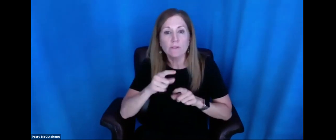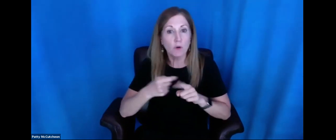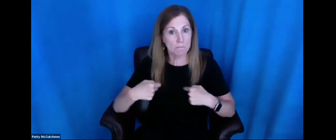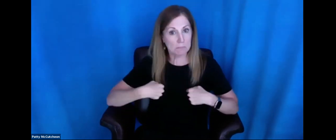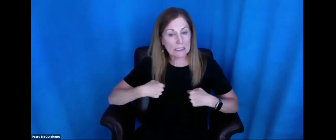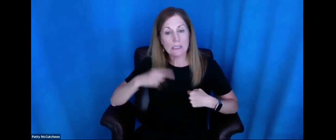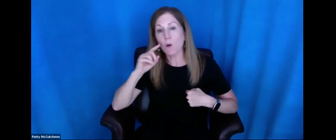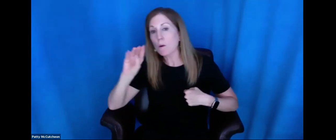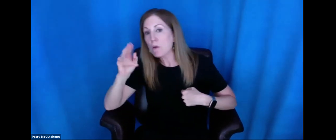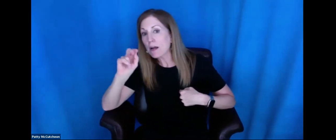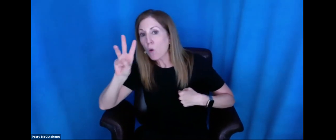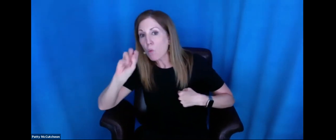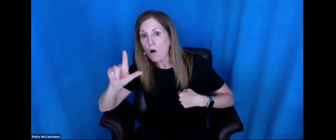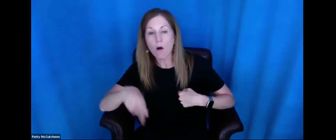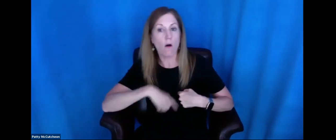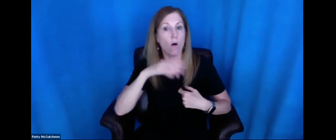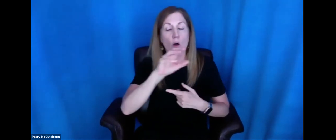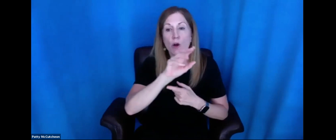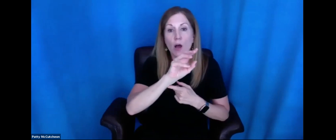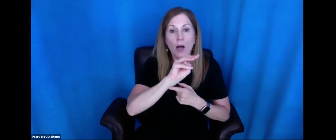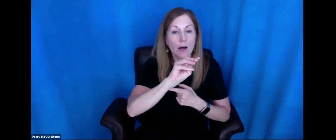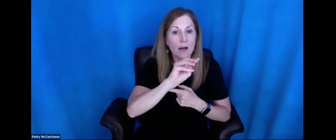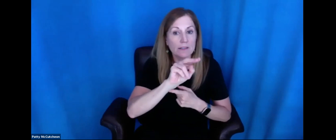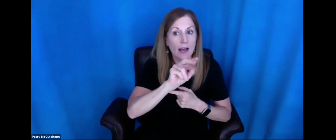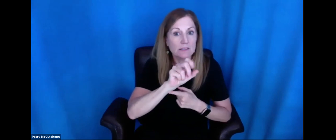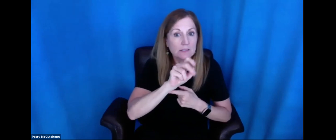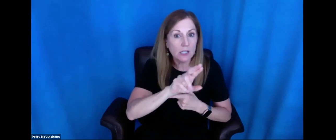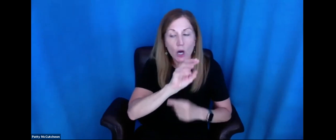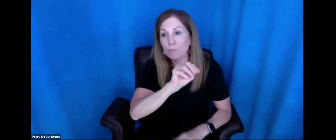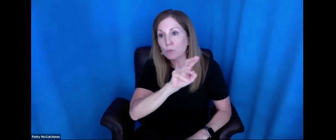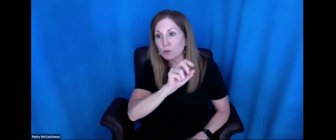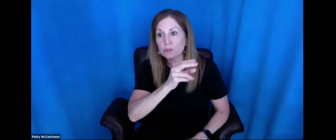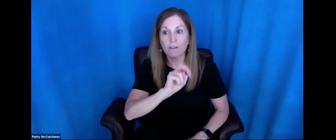But if you think of something tomorrow or next week or